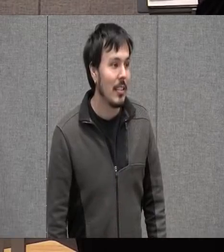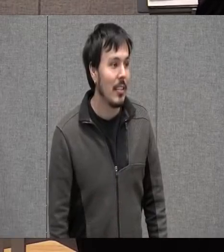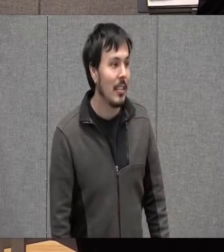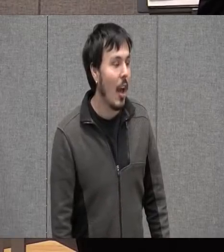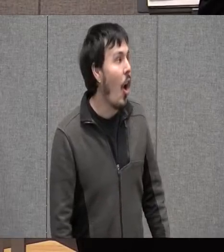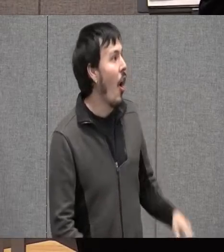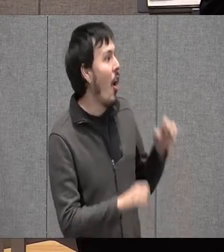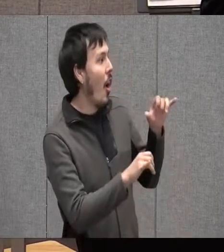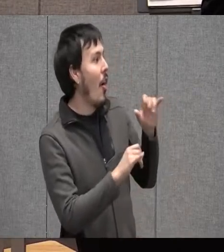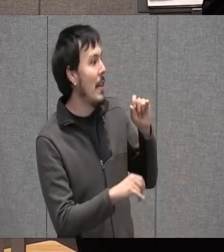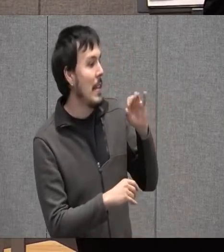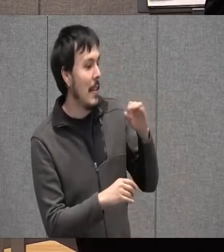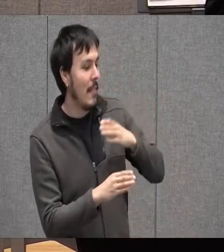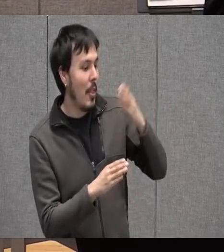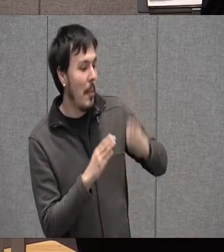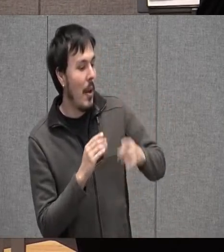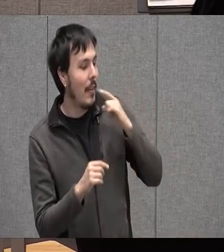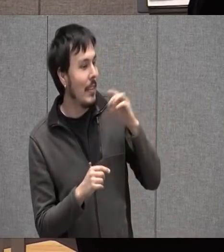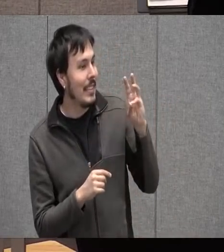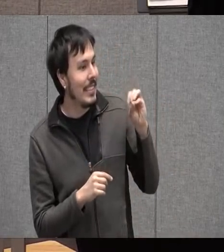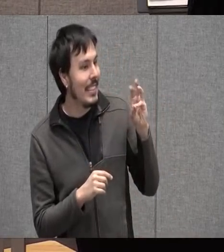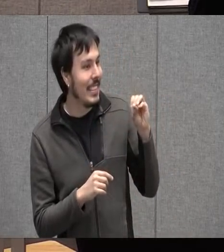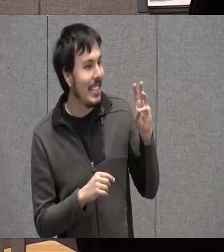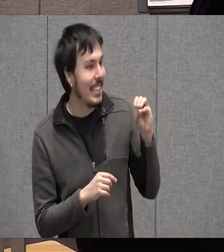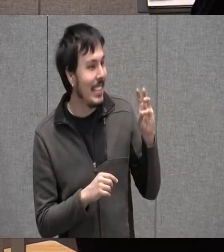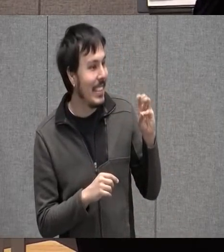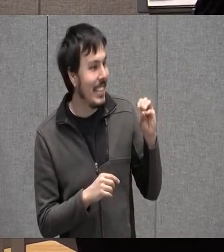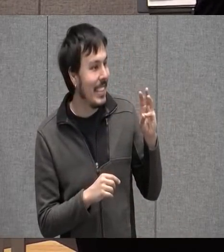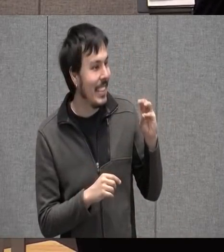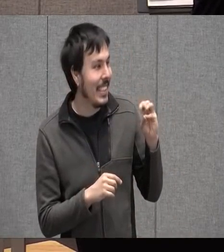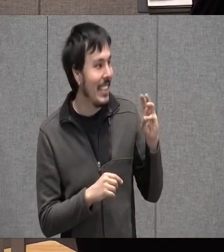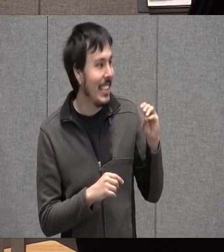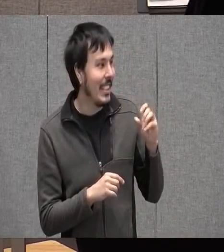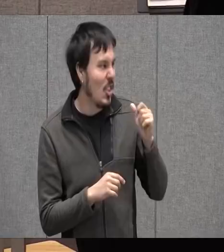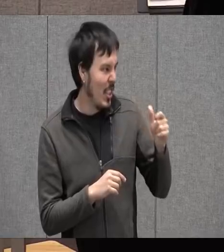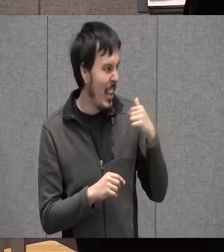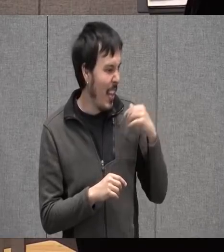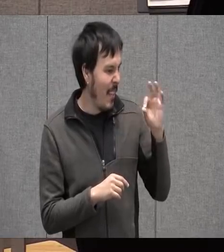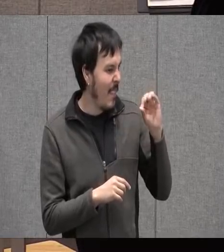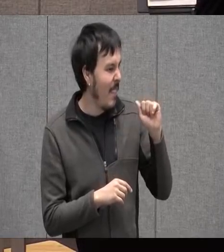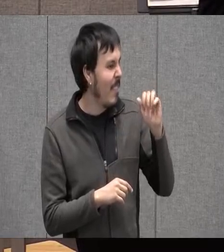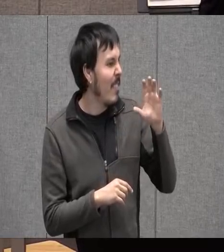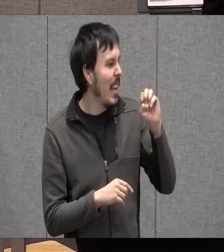If the product is 60, okay she's got a face card, so that means it's a 10.